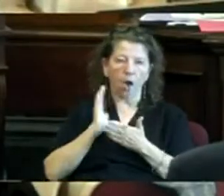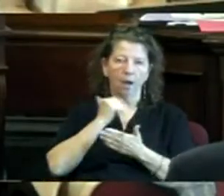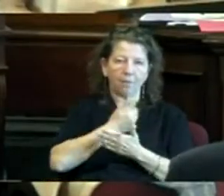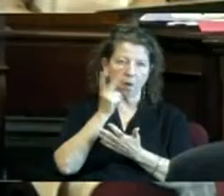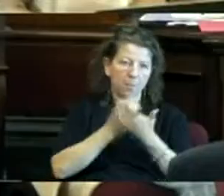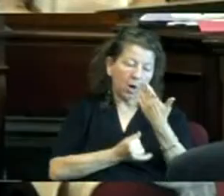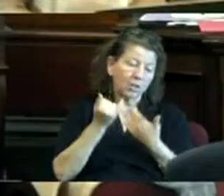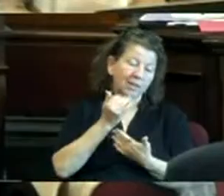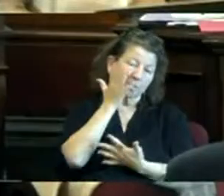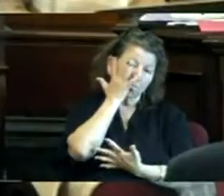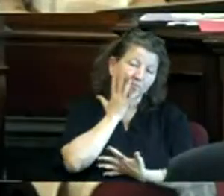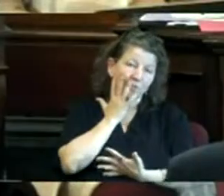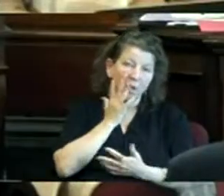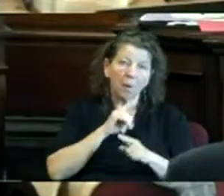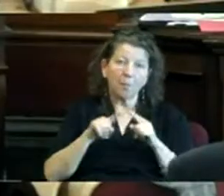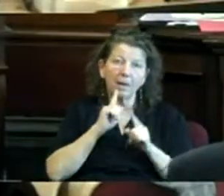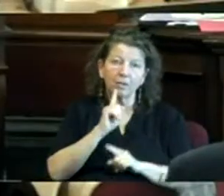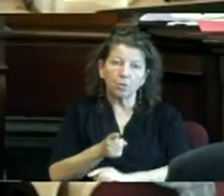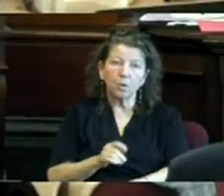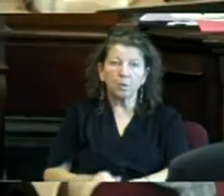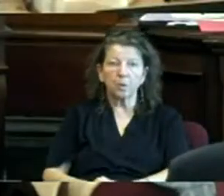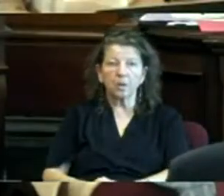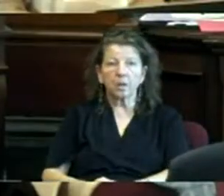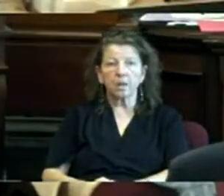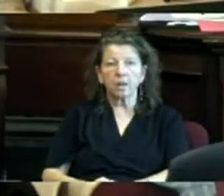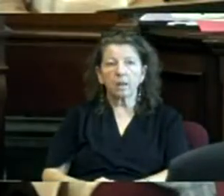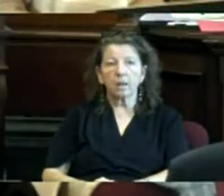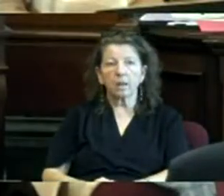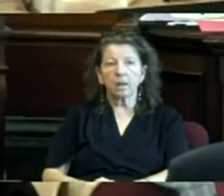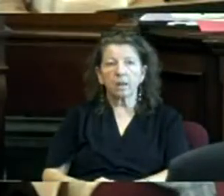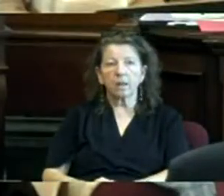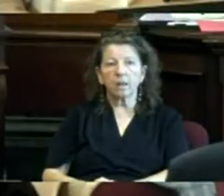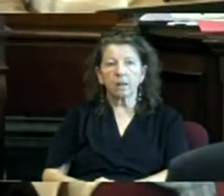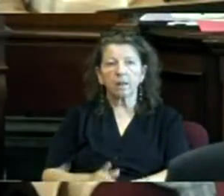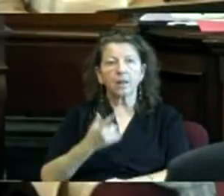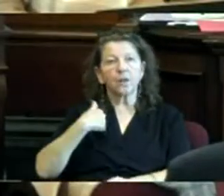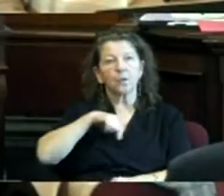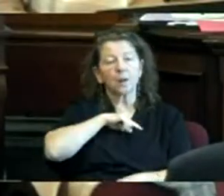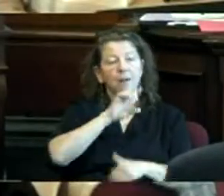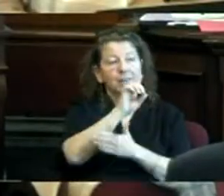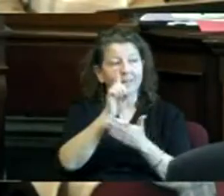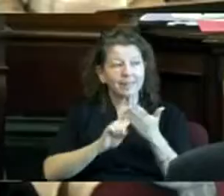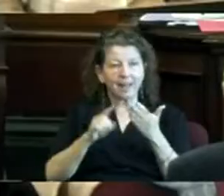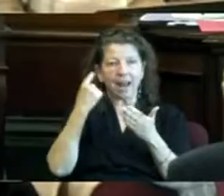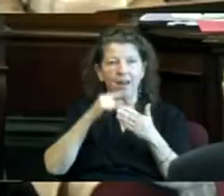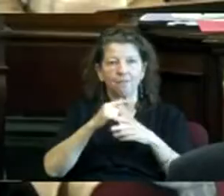the things that is in the design of all of our projects now, and